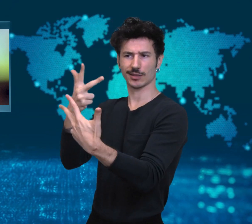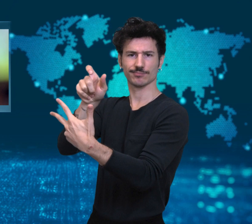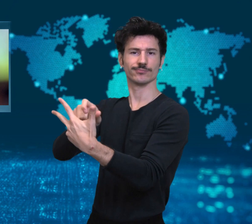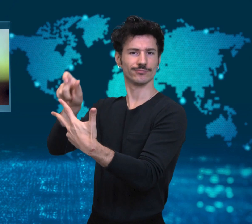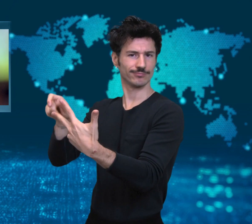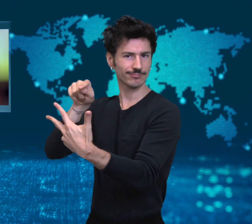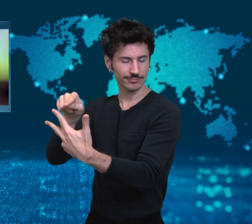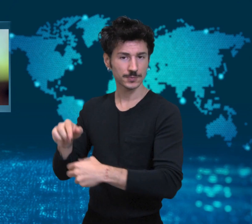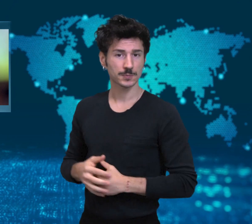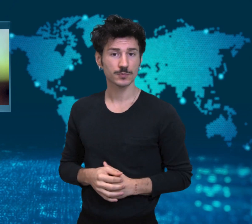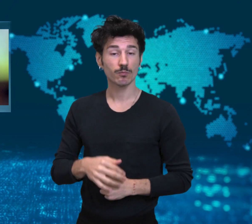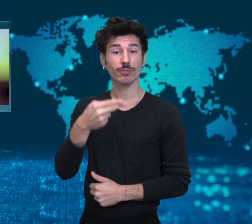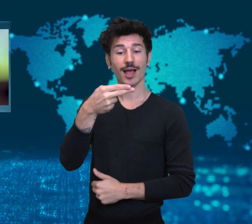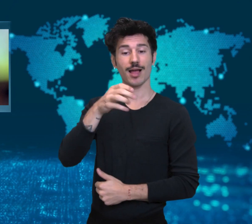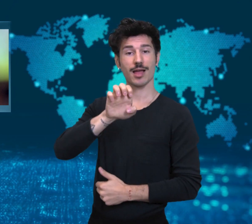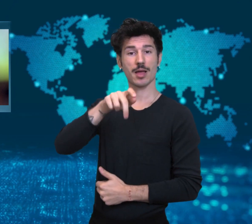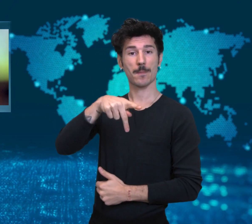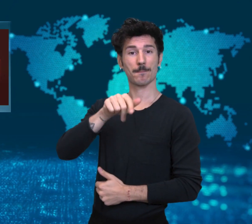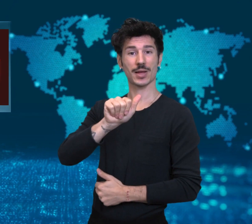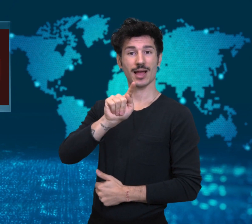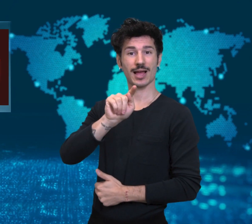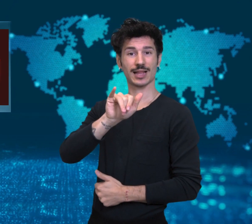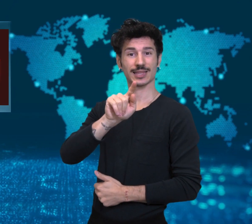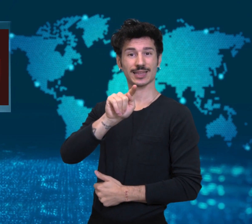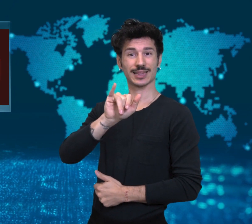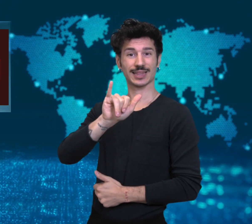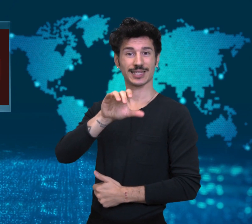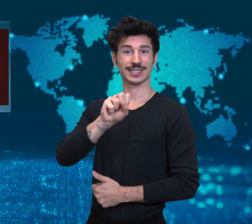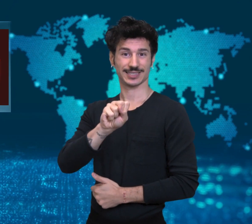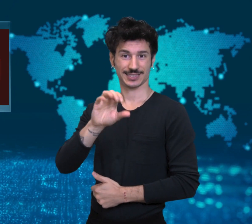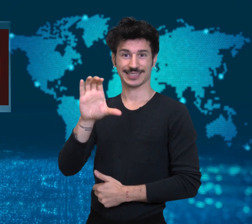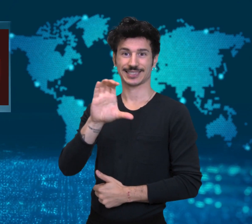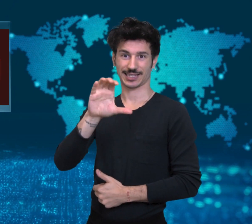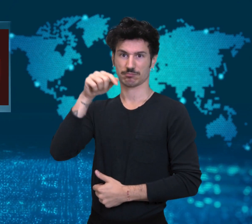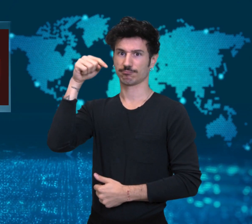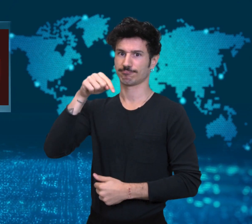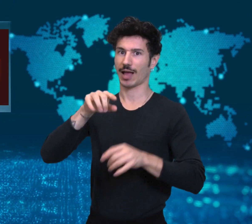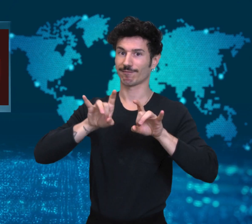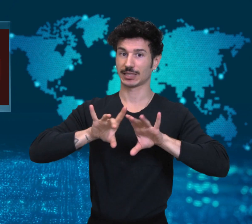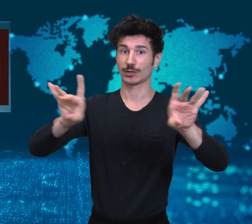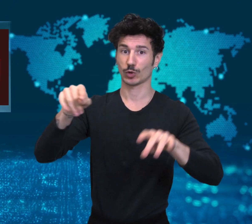Hepatitis C is a virus that causes liver disease.